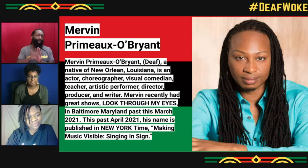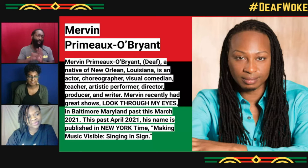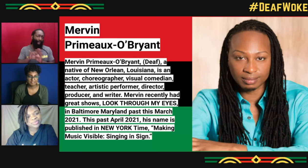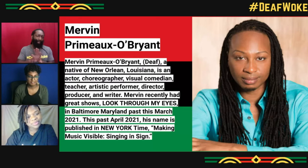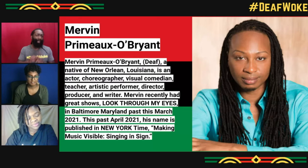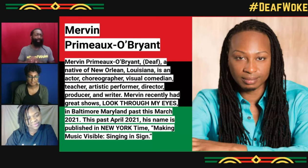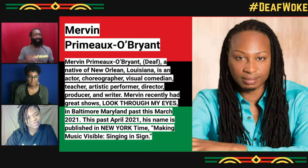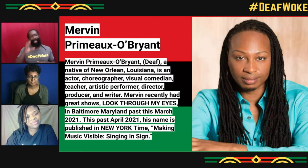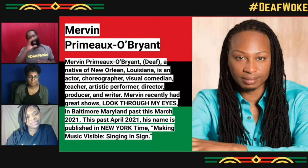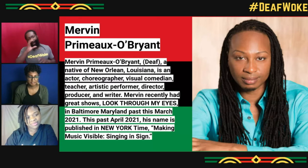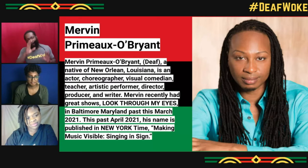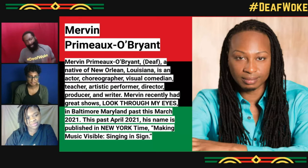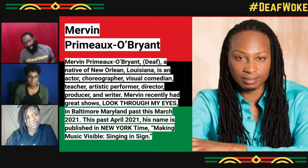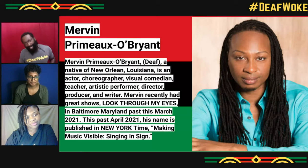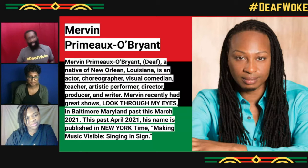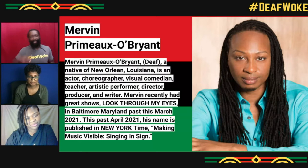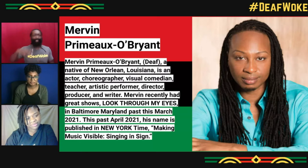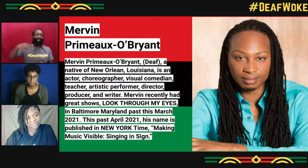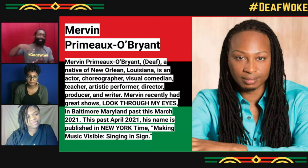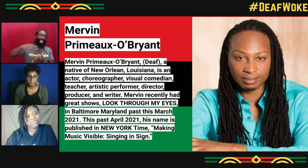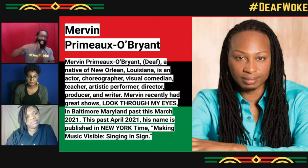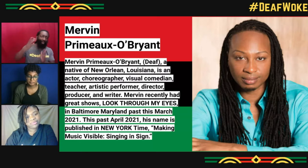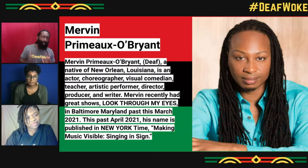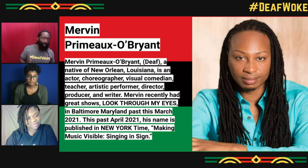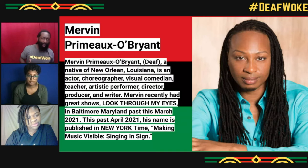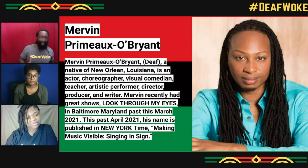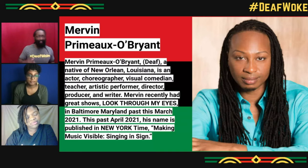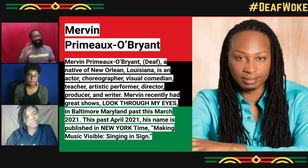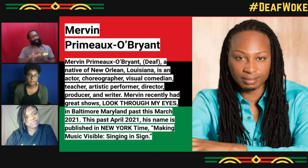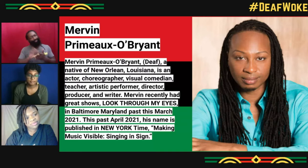Deaf, native of New Orleans, Louisiana.